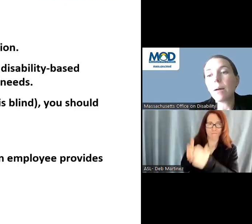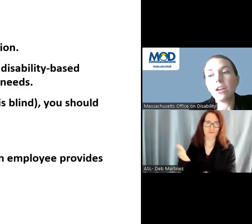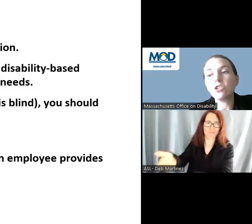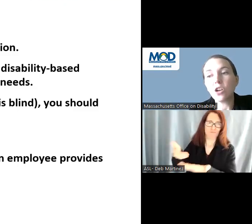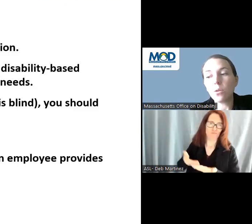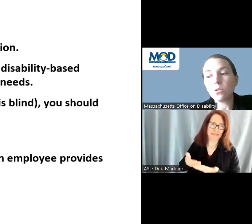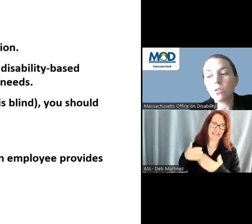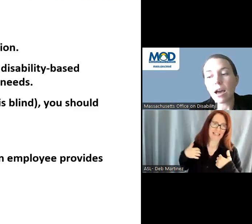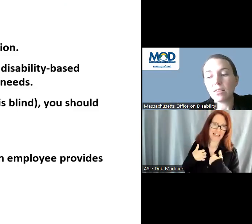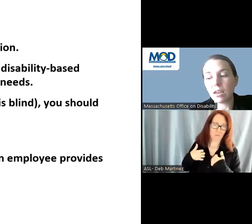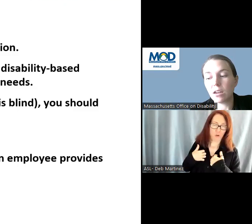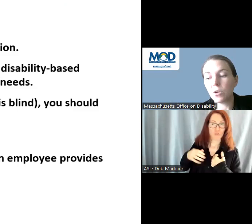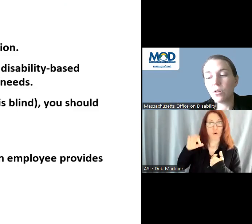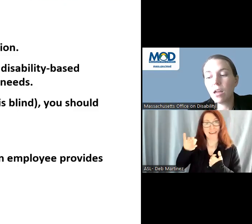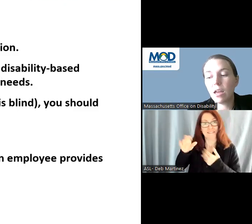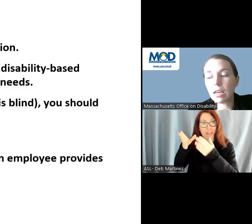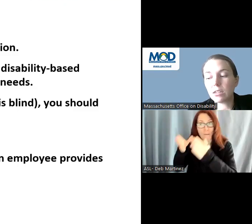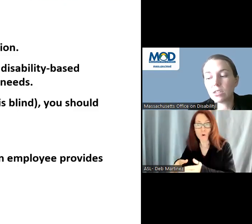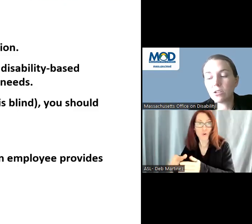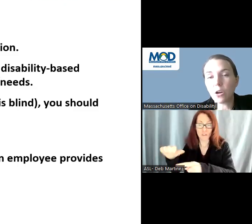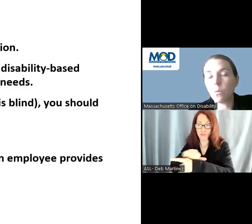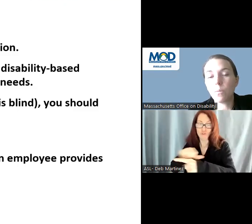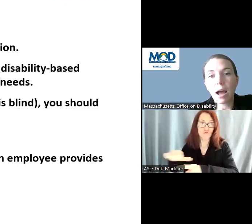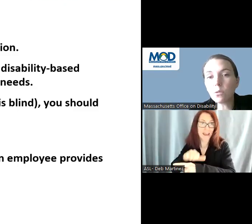that might show you that the animal is you